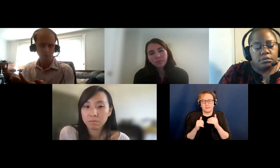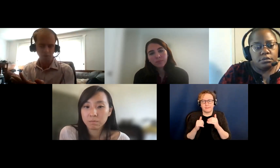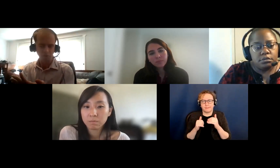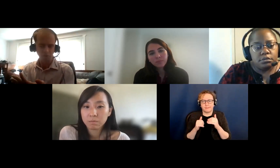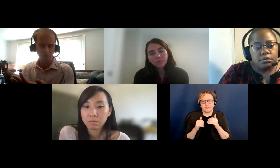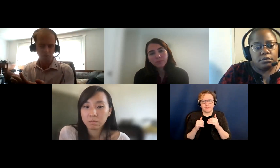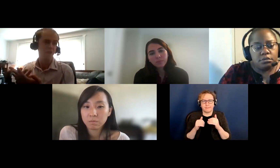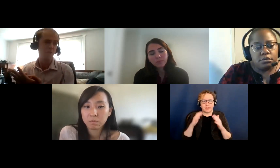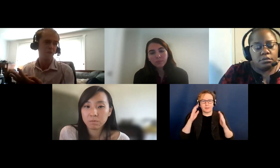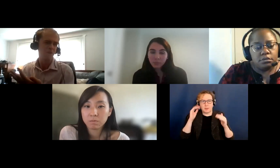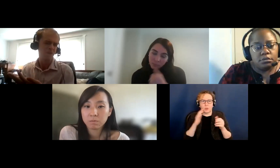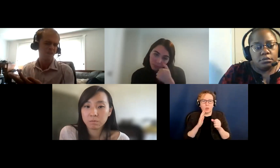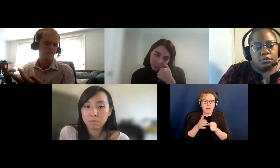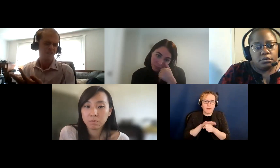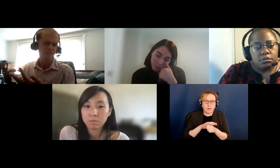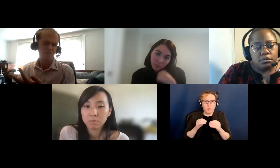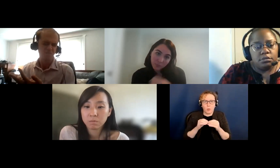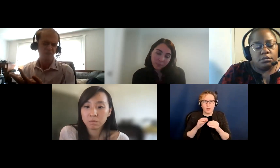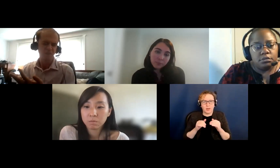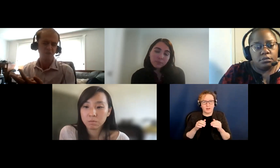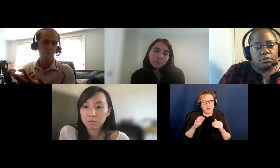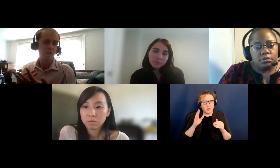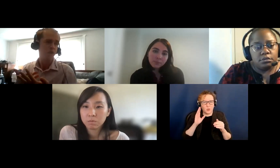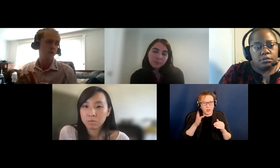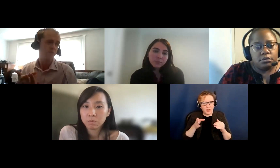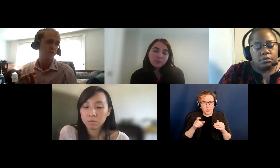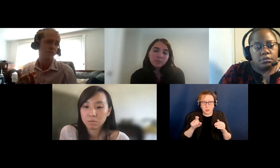you would or then you should have to.